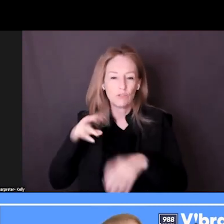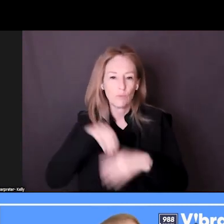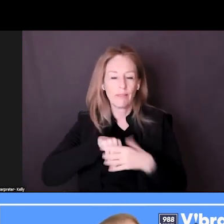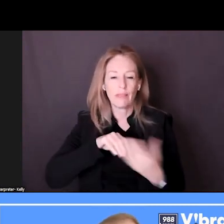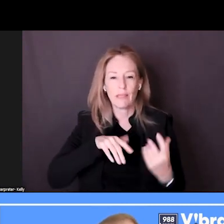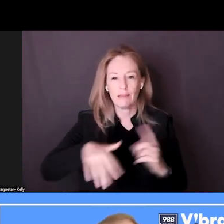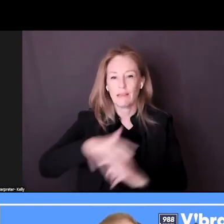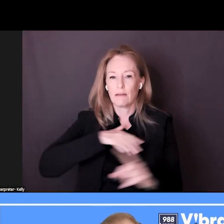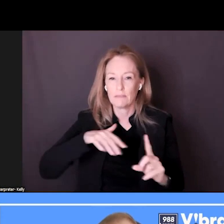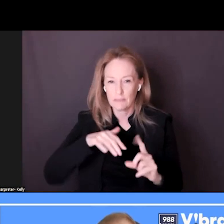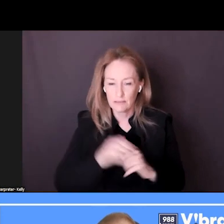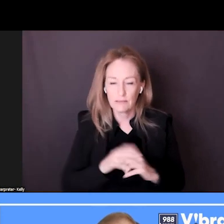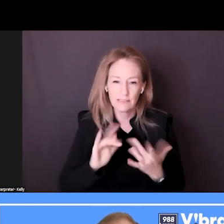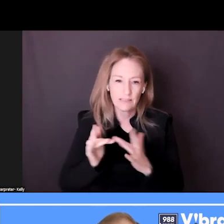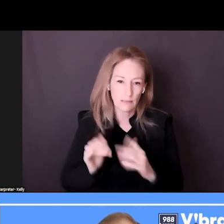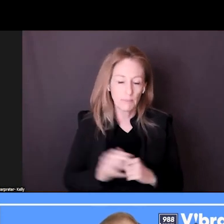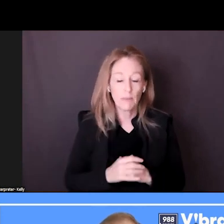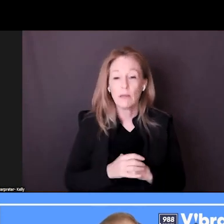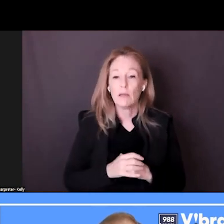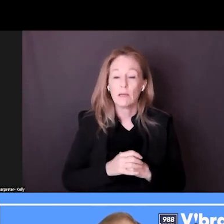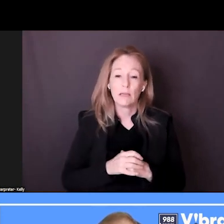CON FIGURED BY CENTER. SOMETIMES IT IS LESS THAN 30 SECONDS AND